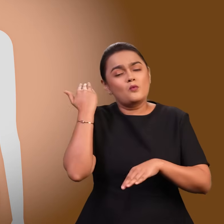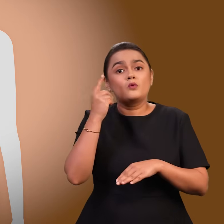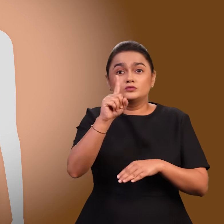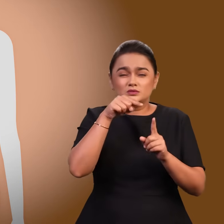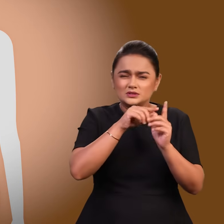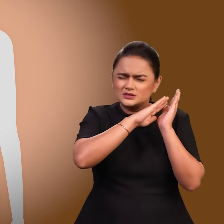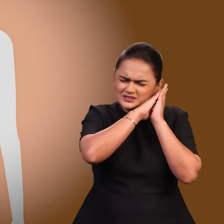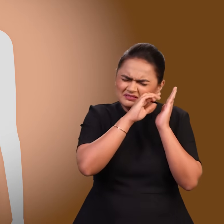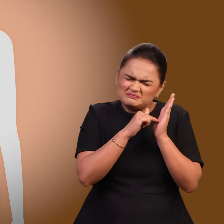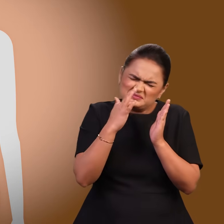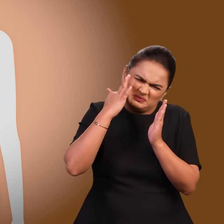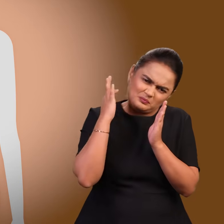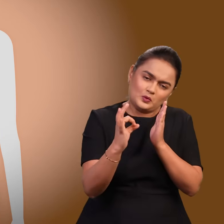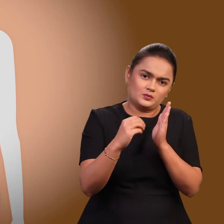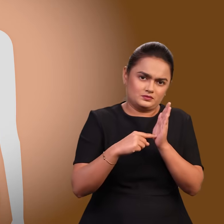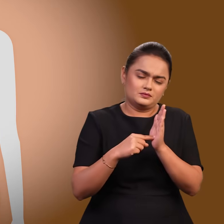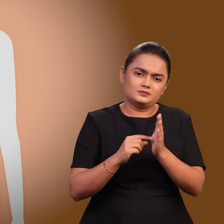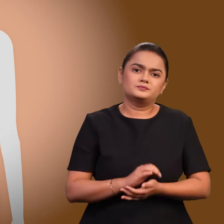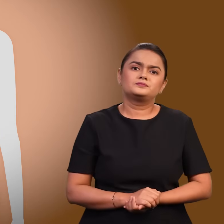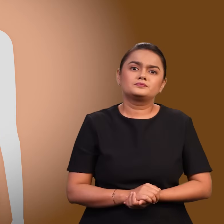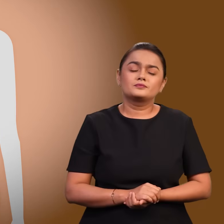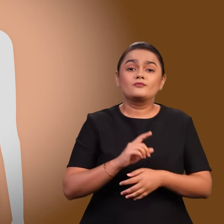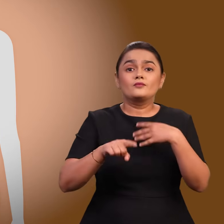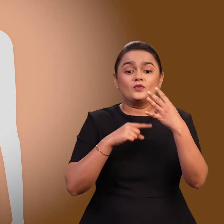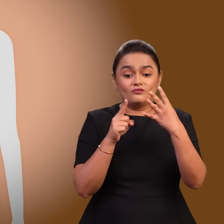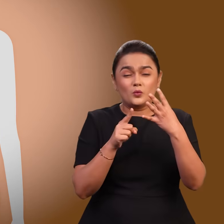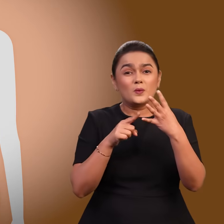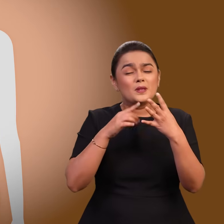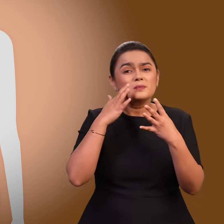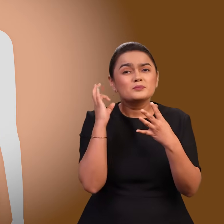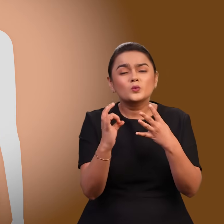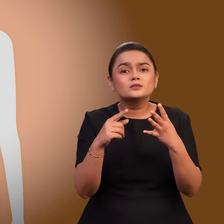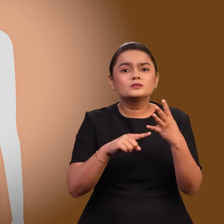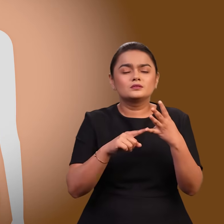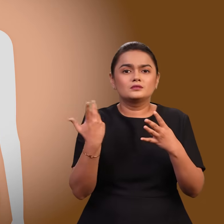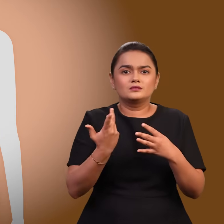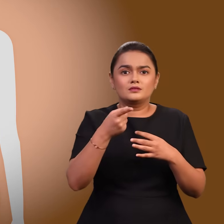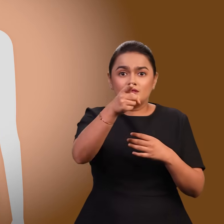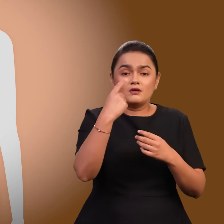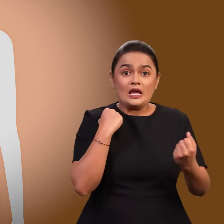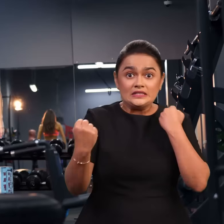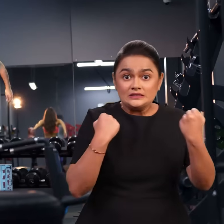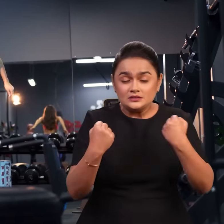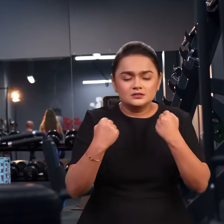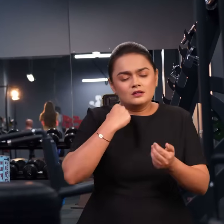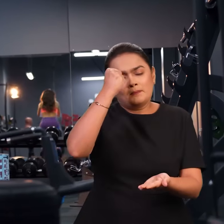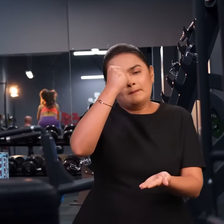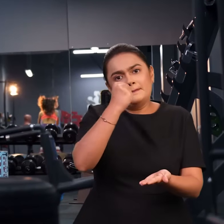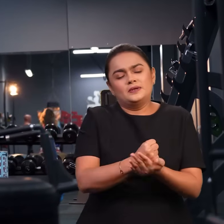So sleep is a very, very important thing. And fourth important thing is working out is a must.